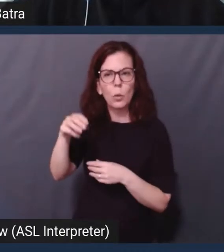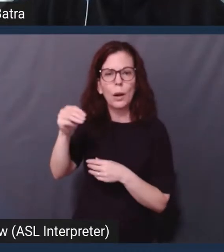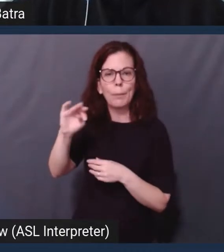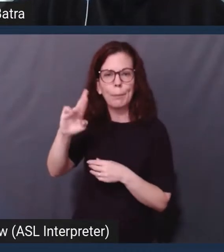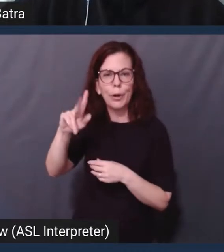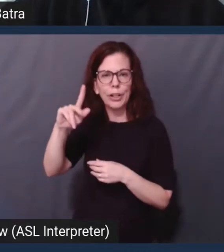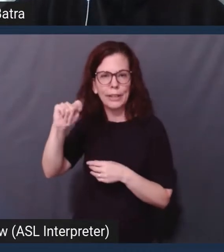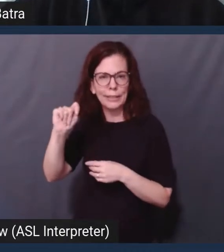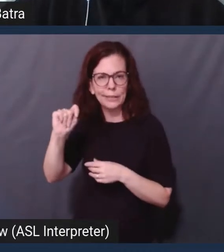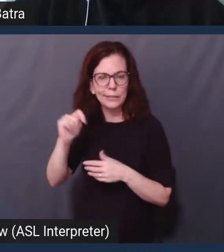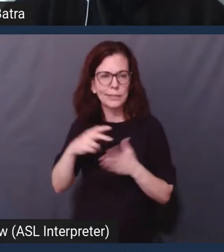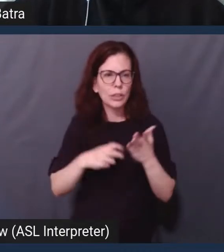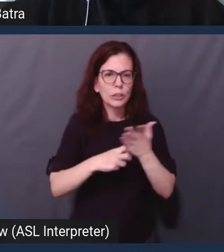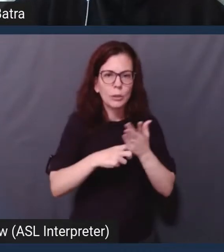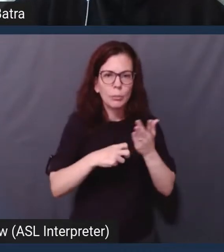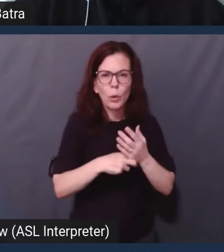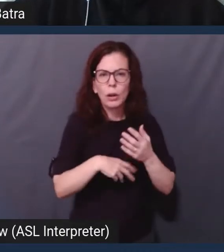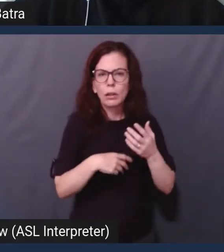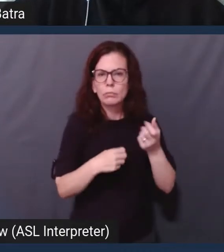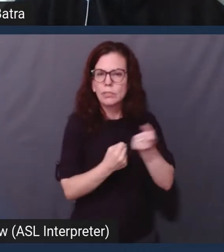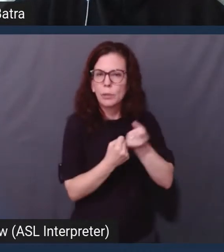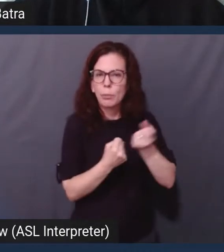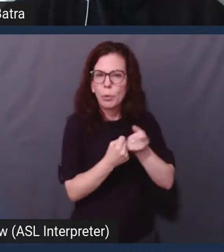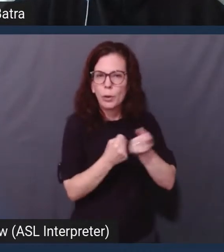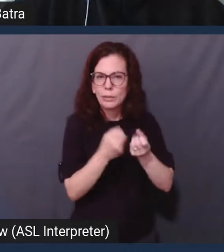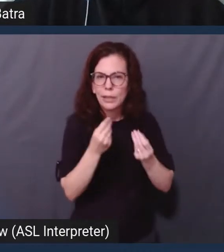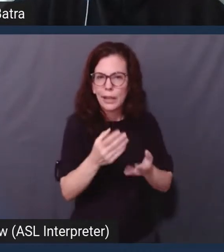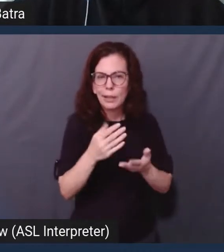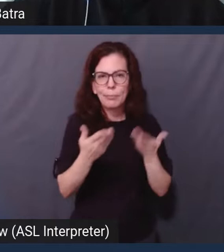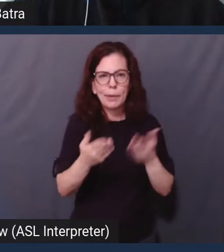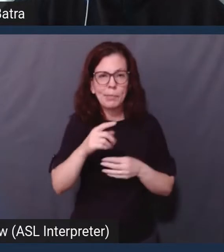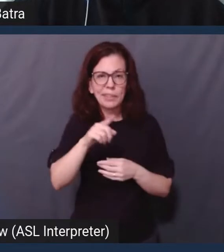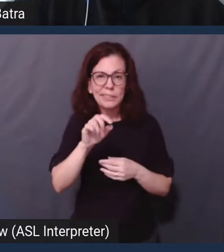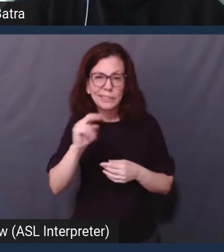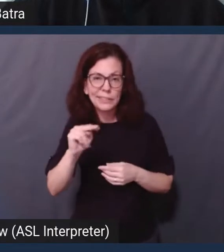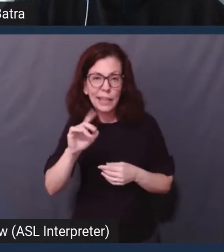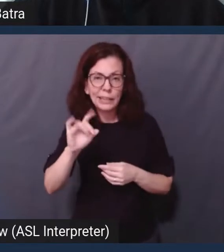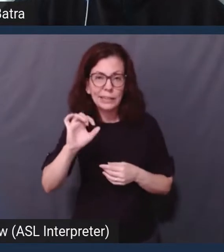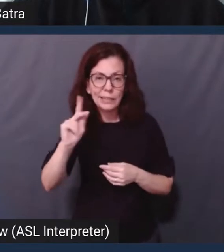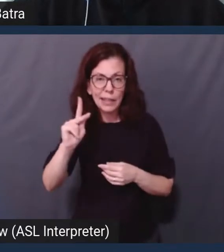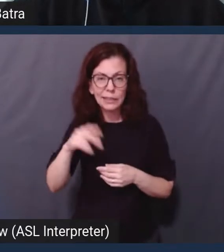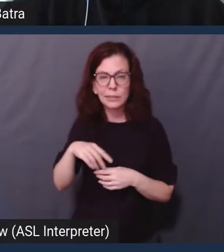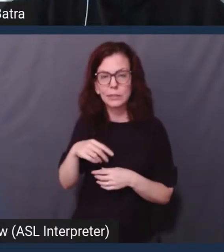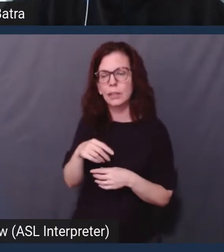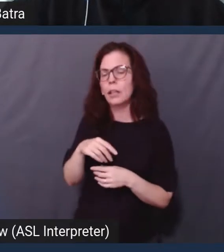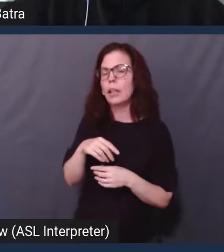our support data sitting in Zendesk or JIRA. So you have all of this data